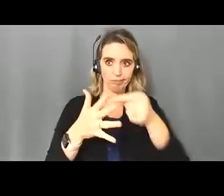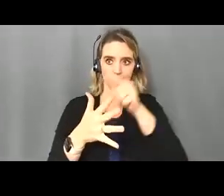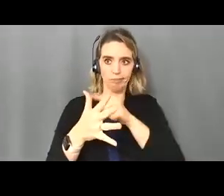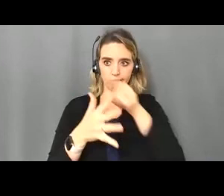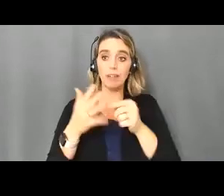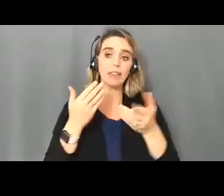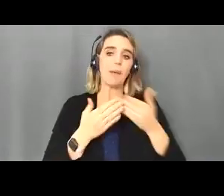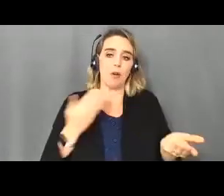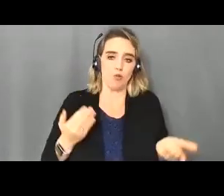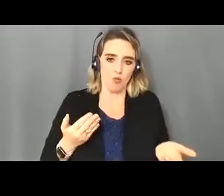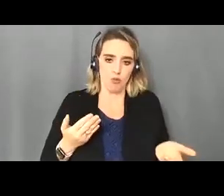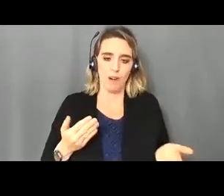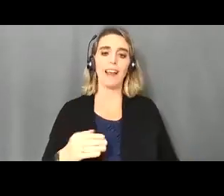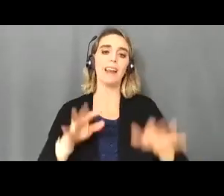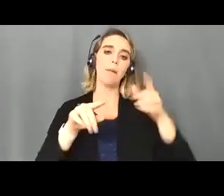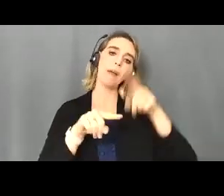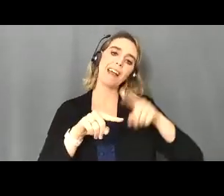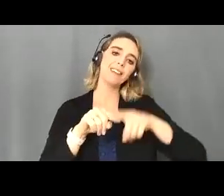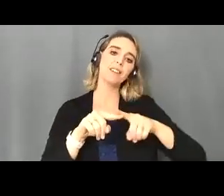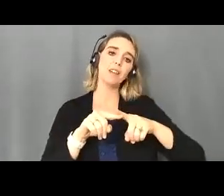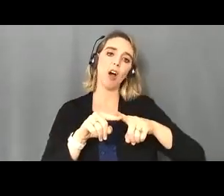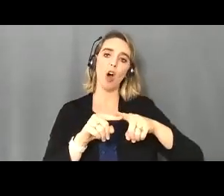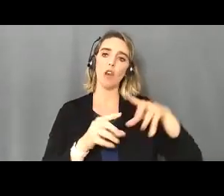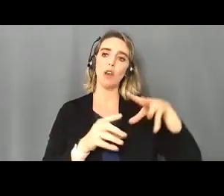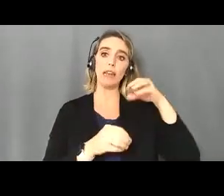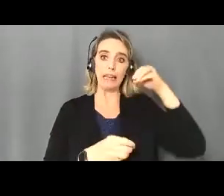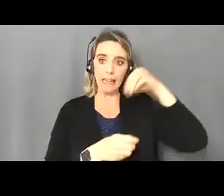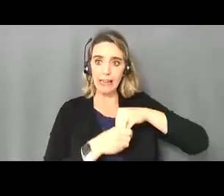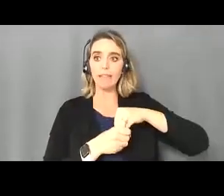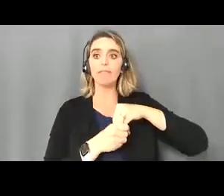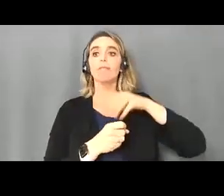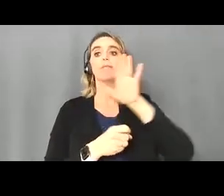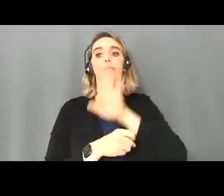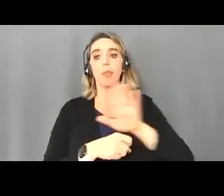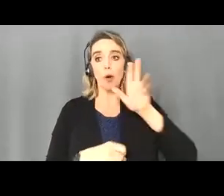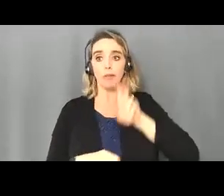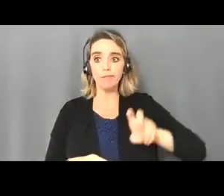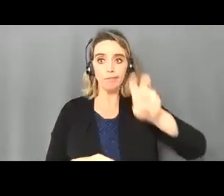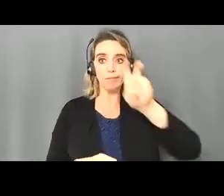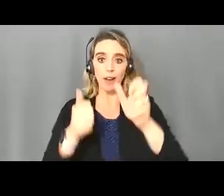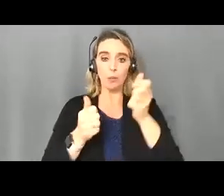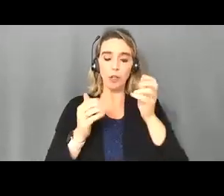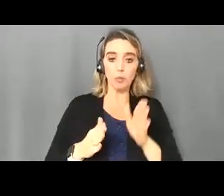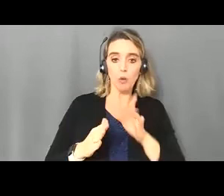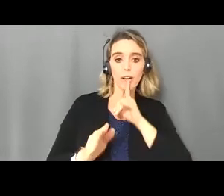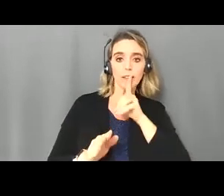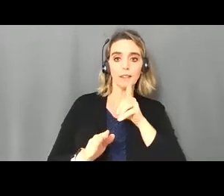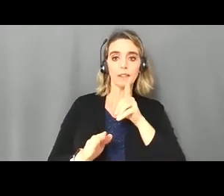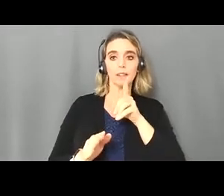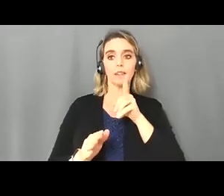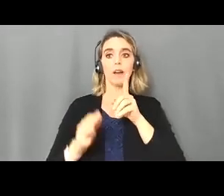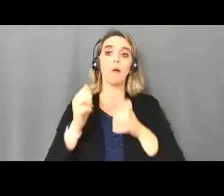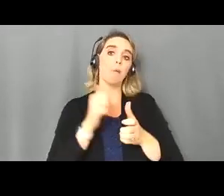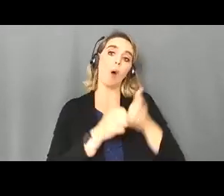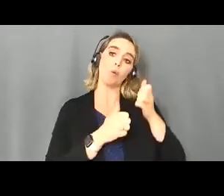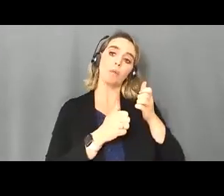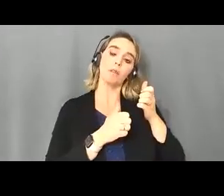where the patient is in their journey, and which driver speaks the loudest when they engage with us. So I'm gonna just review with you